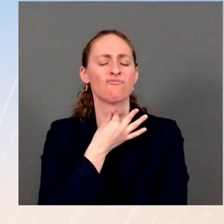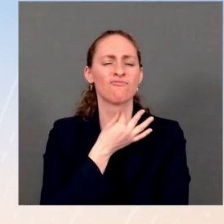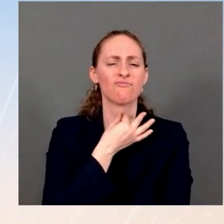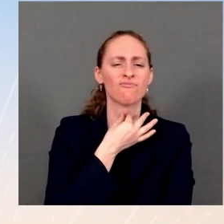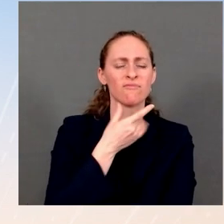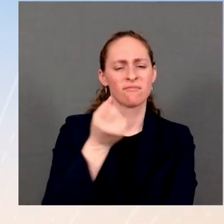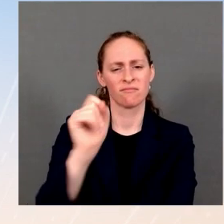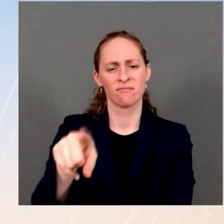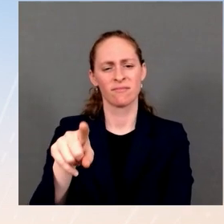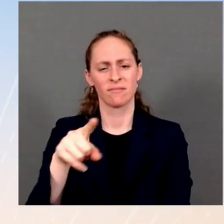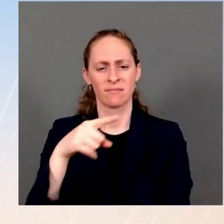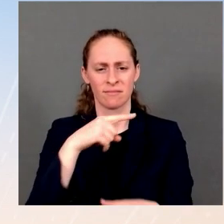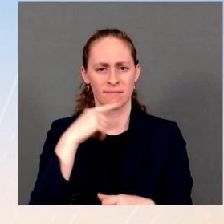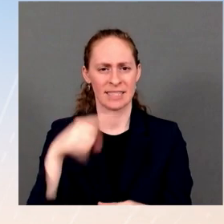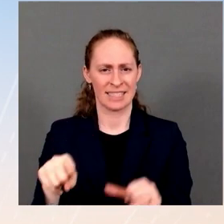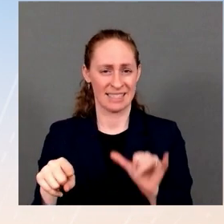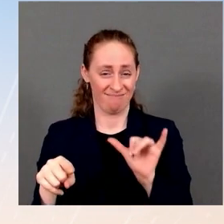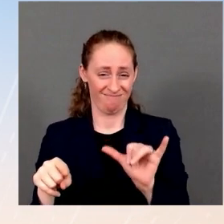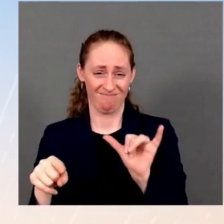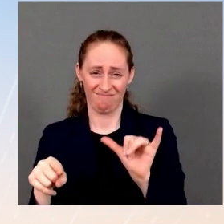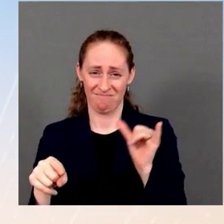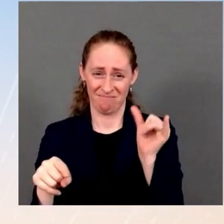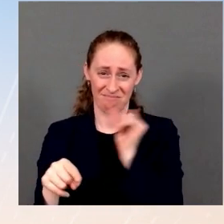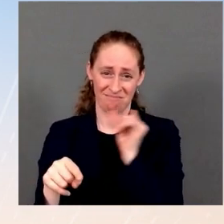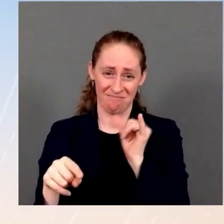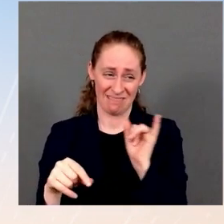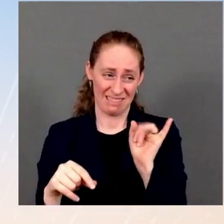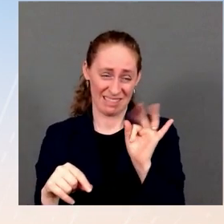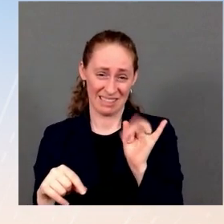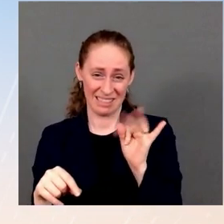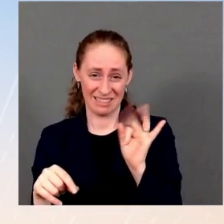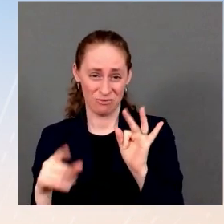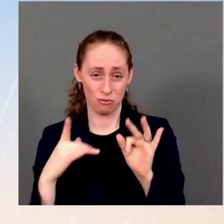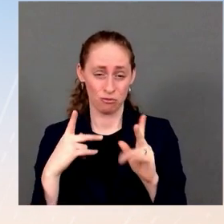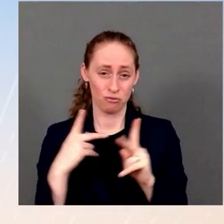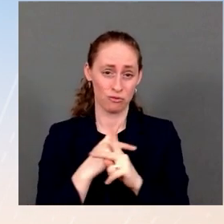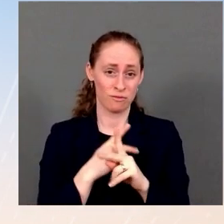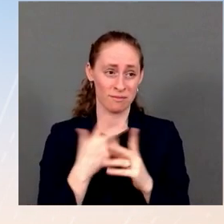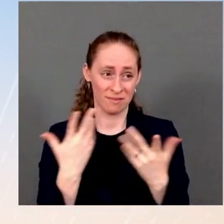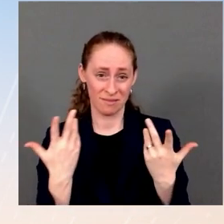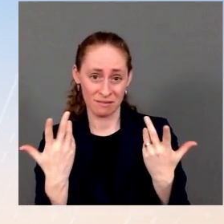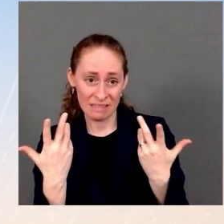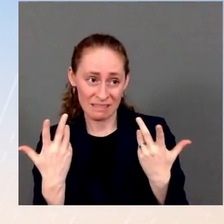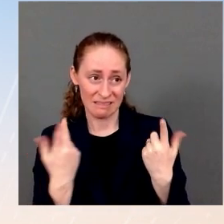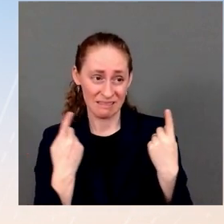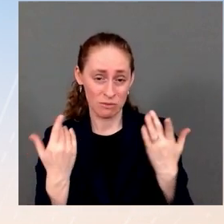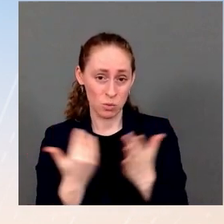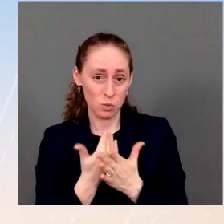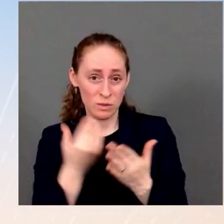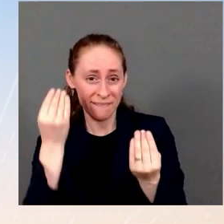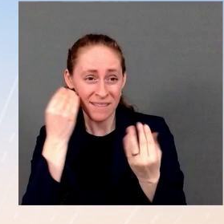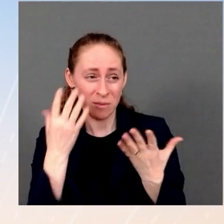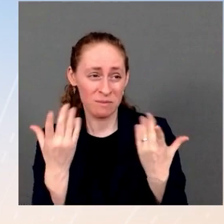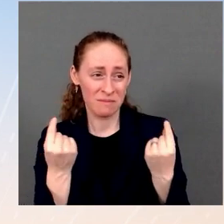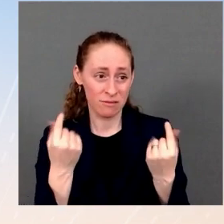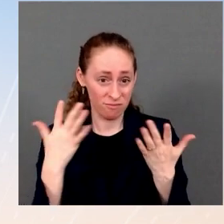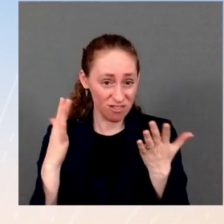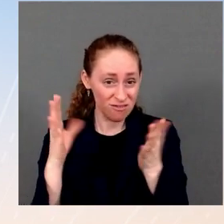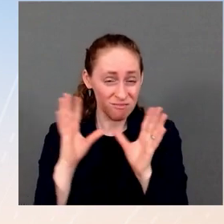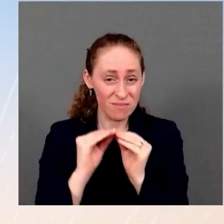Ms. Jean-Pierre: Yeah. So, we are constantly consulting closely with our European allies and partners